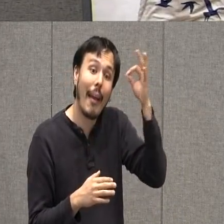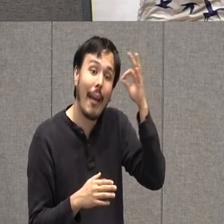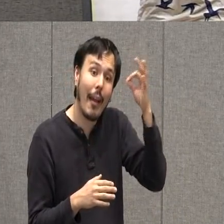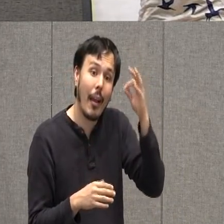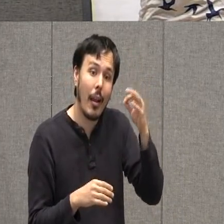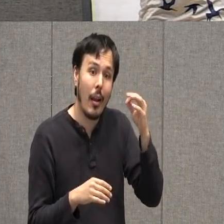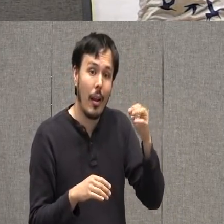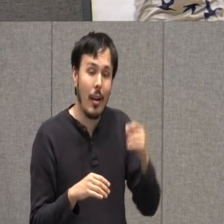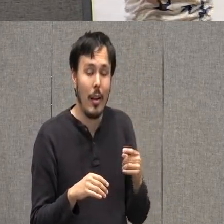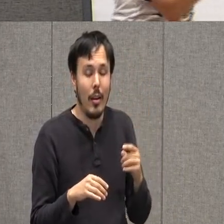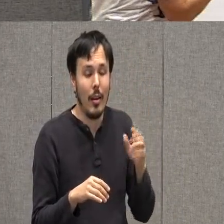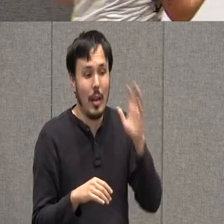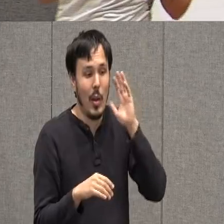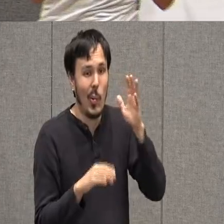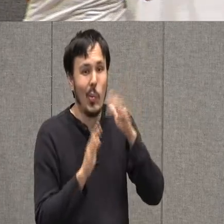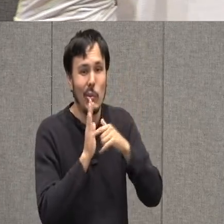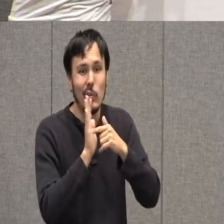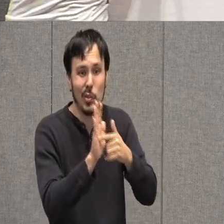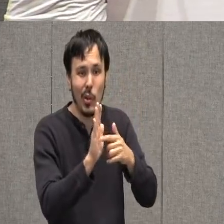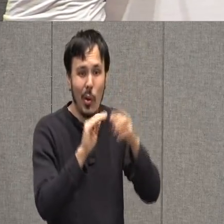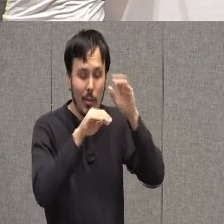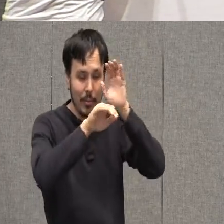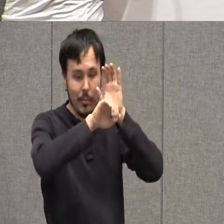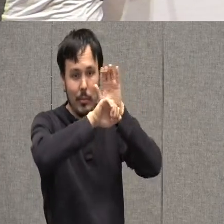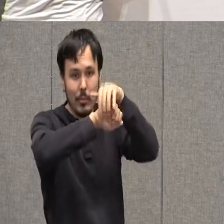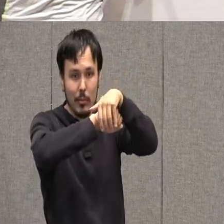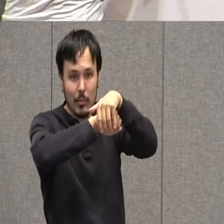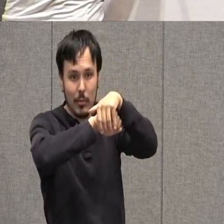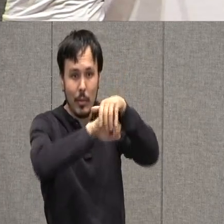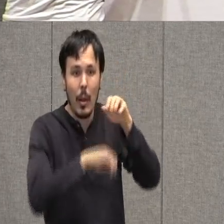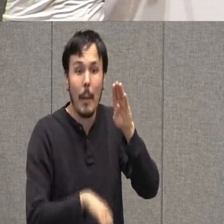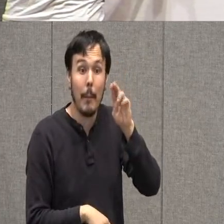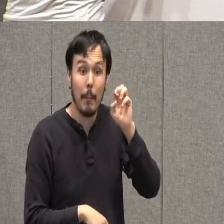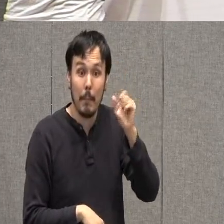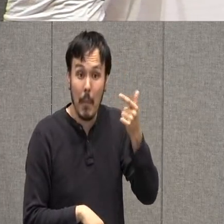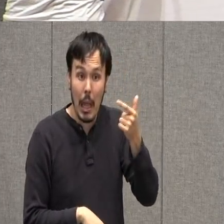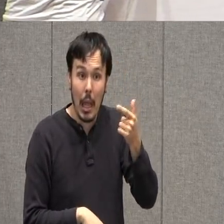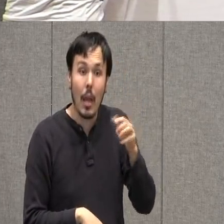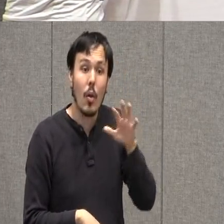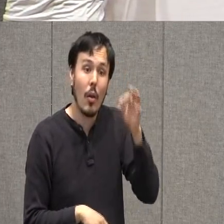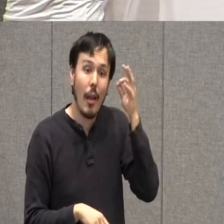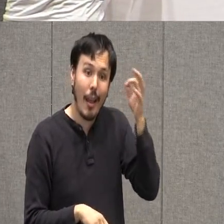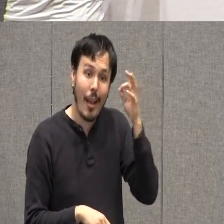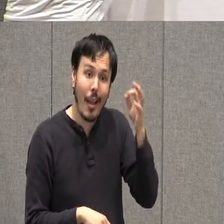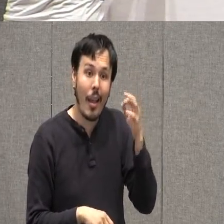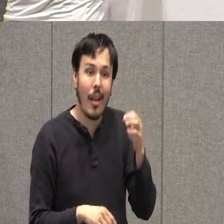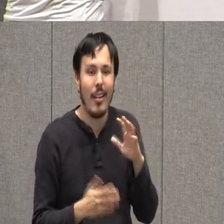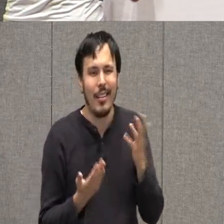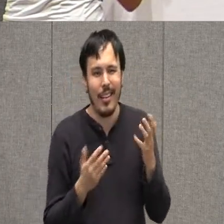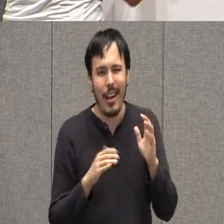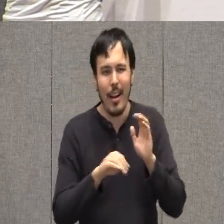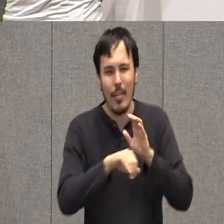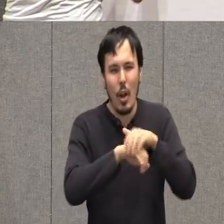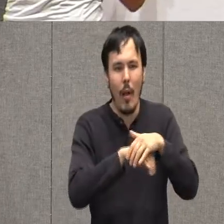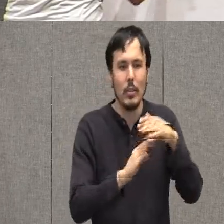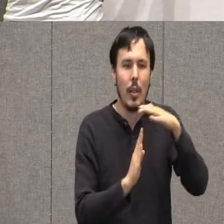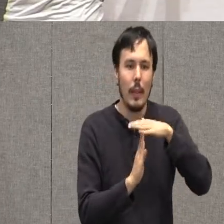This is the top of the head. So like, if you have bangs or something, like you have hair that sort of covers that top part.